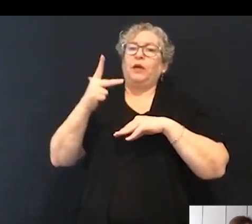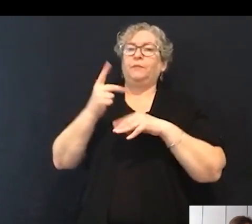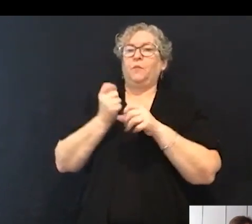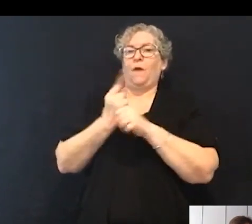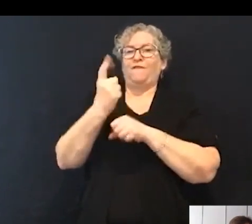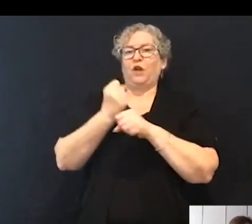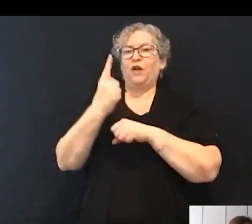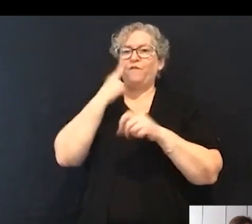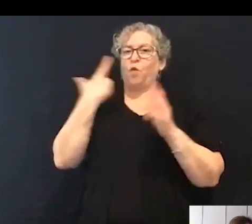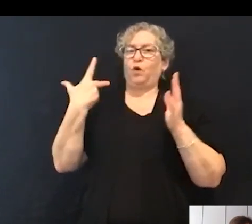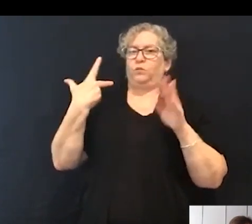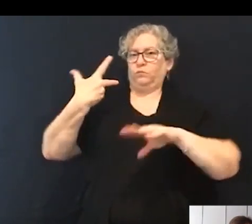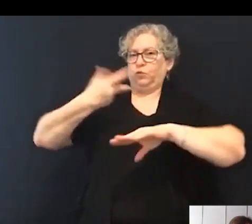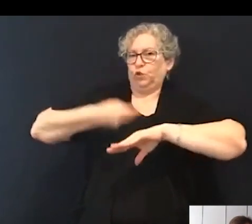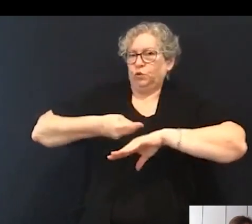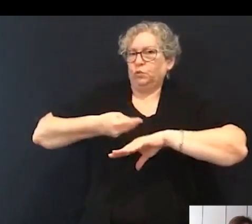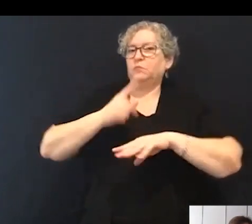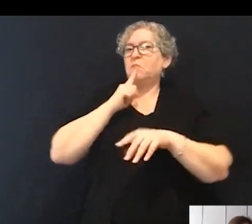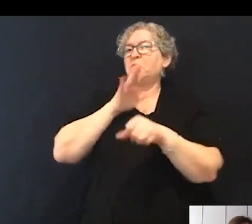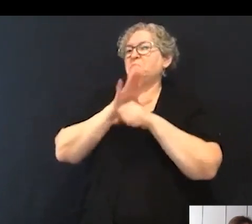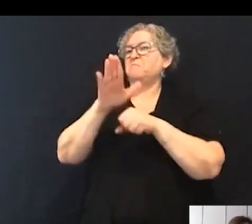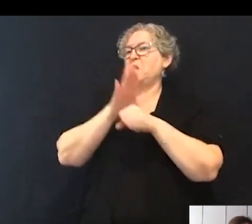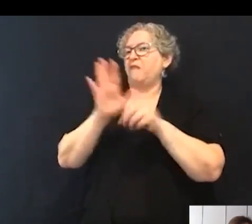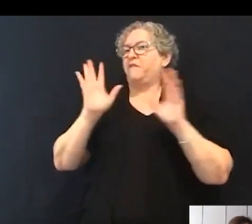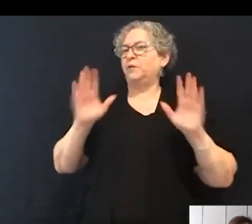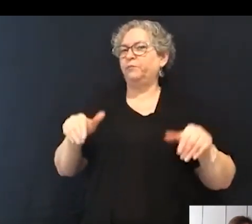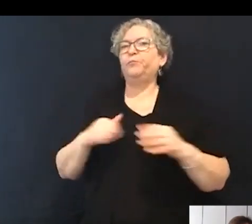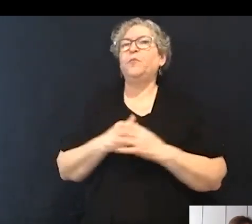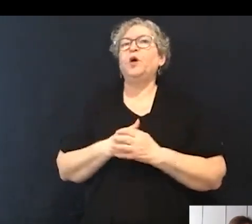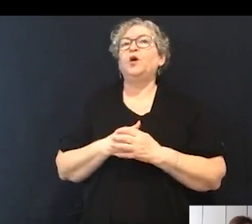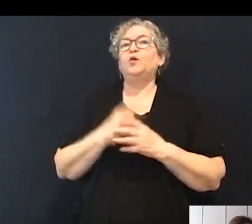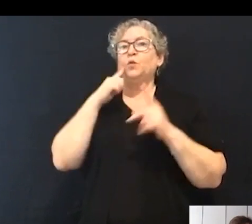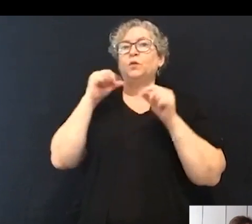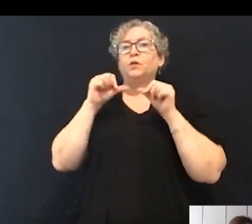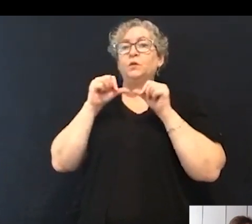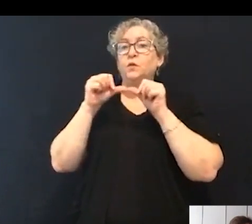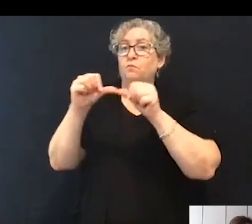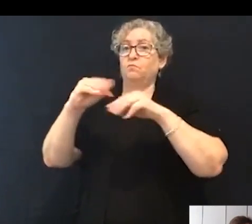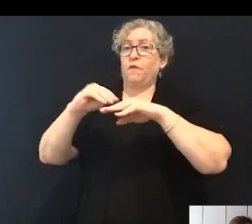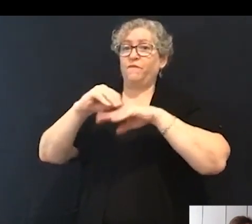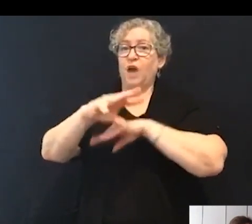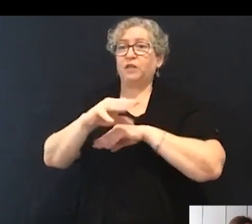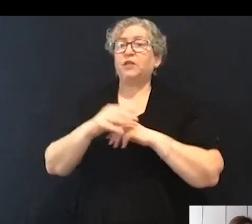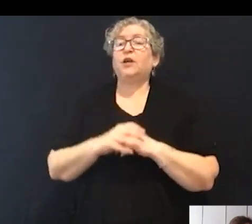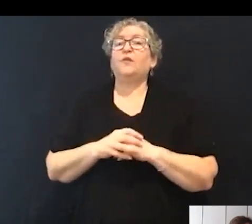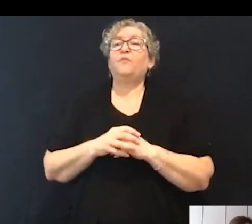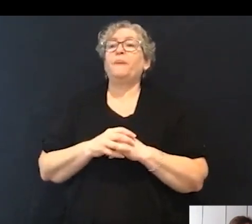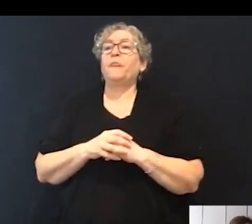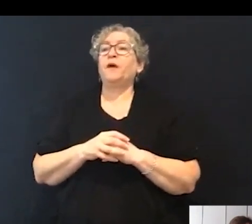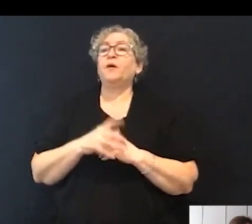may be sufficient to have a continued effect. And there is no additional chemistry